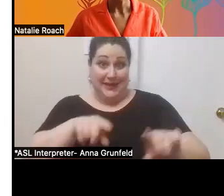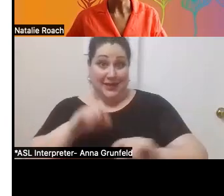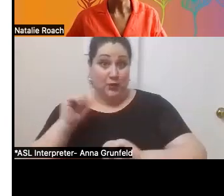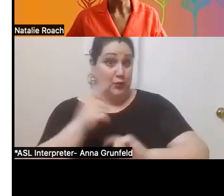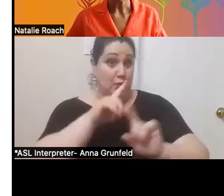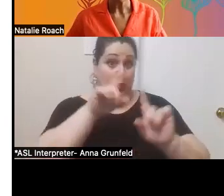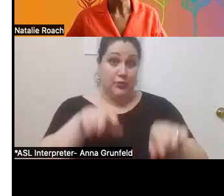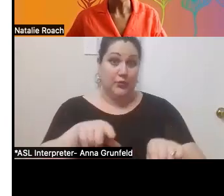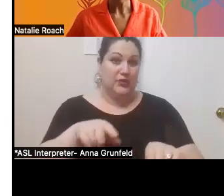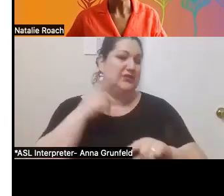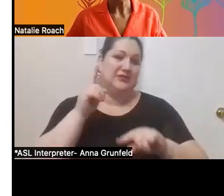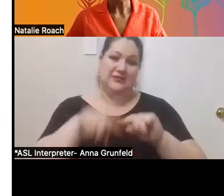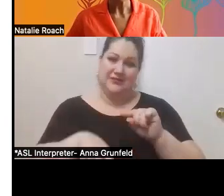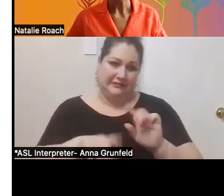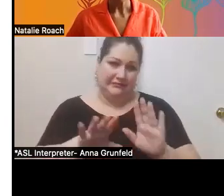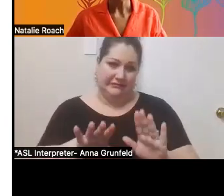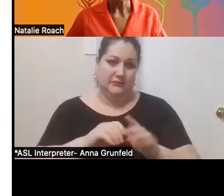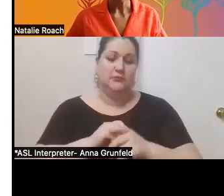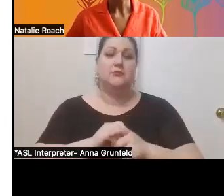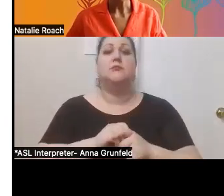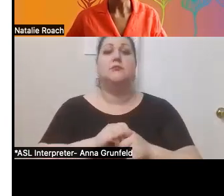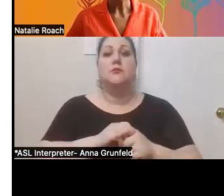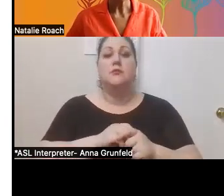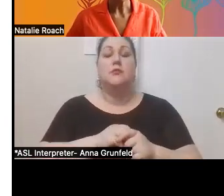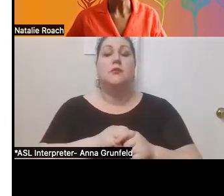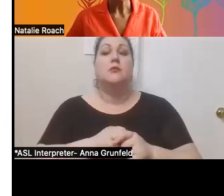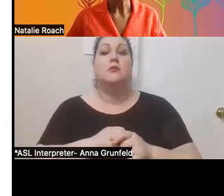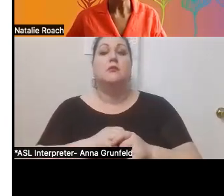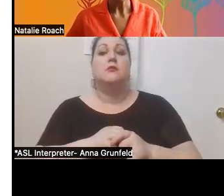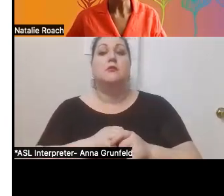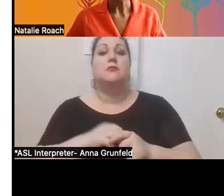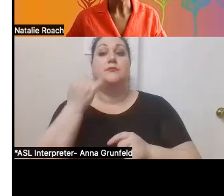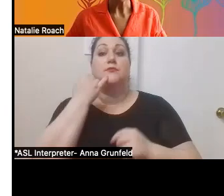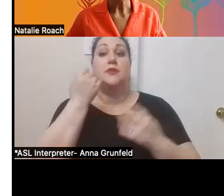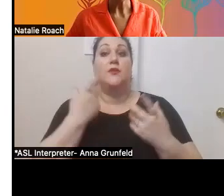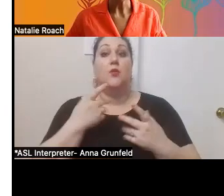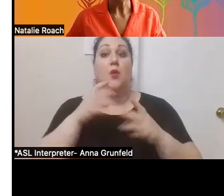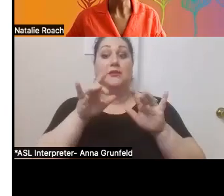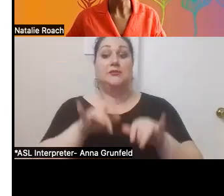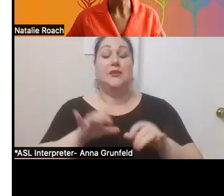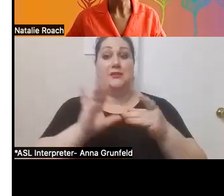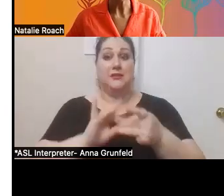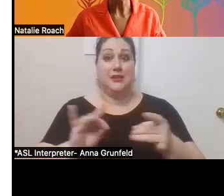To enable text captioning, click on the live transcript and select show subtitle.